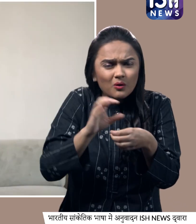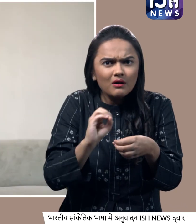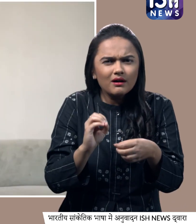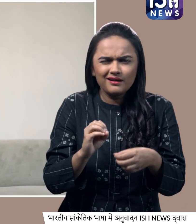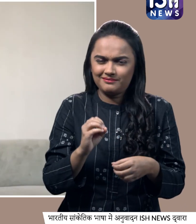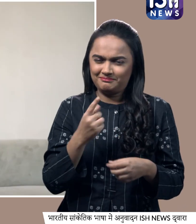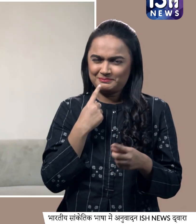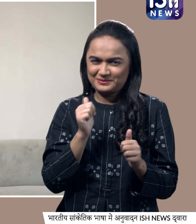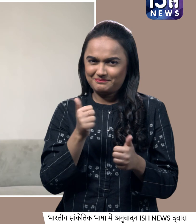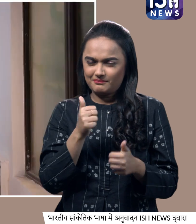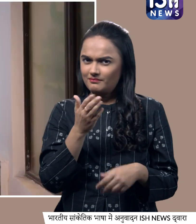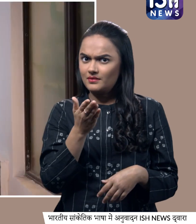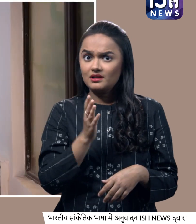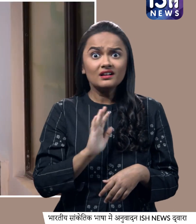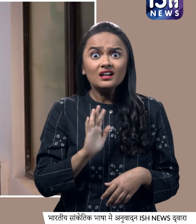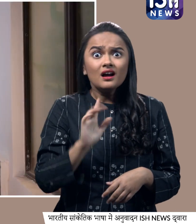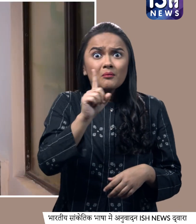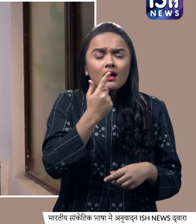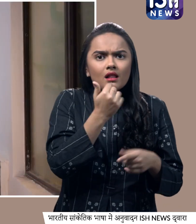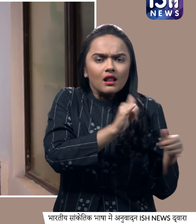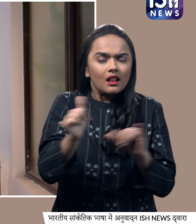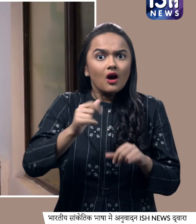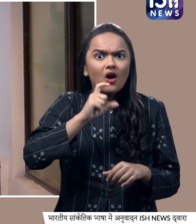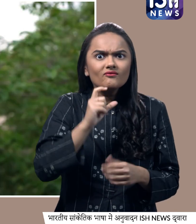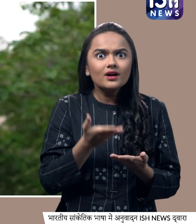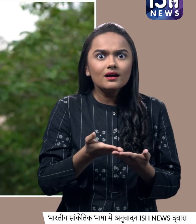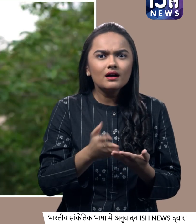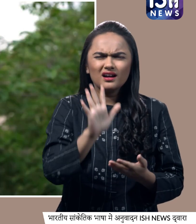It's not possible But this tastes exactly like coffee One second